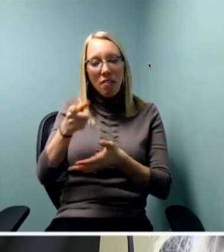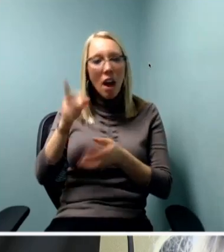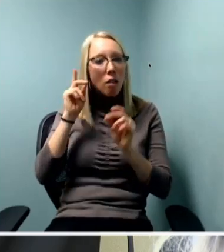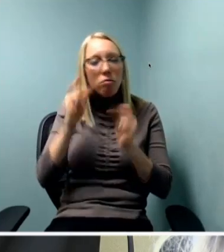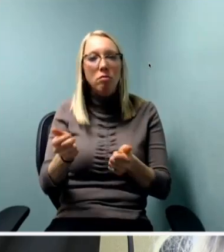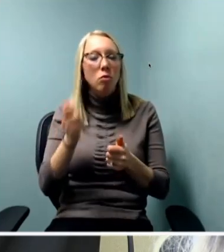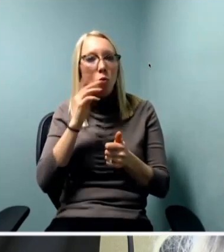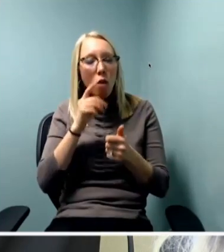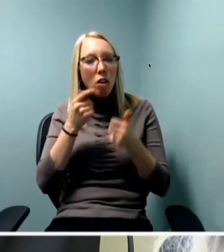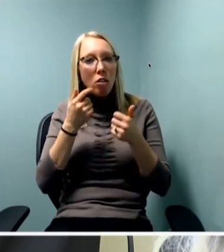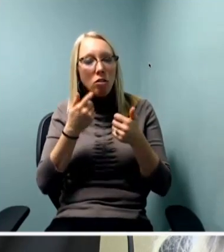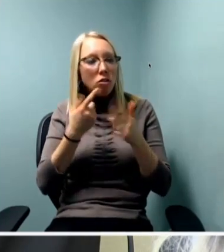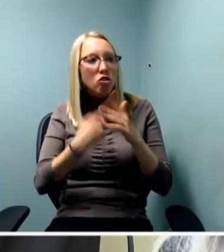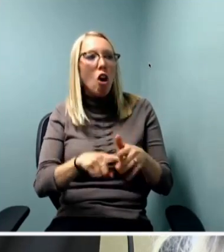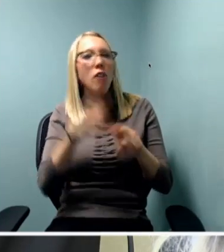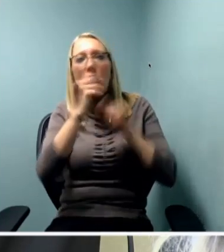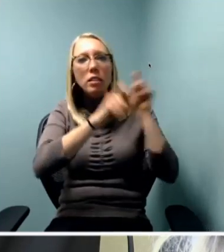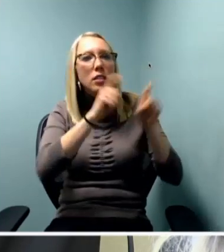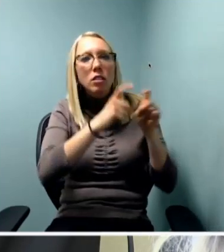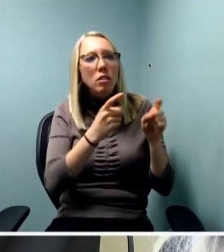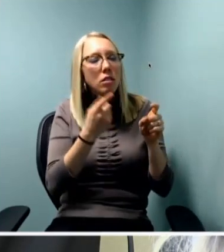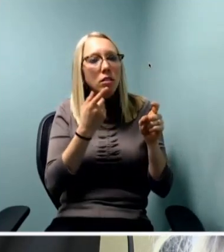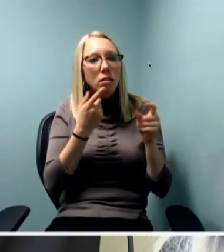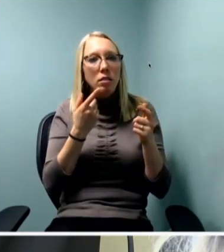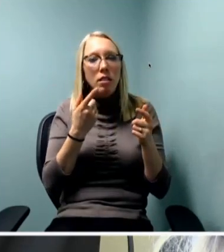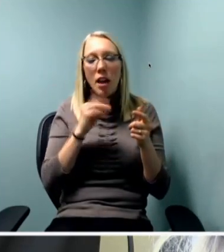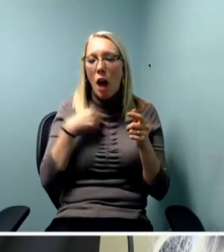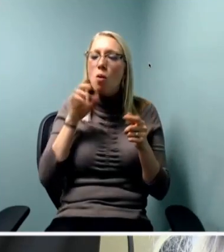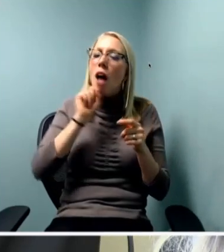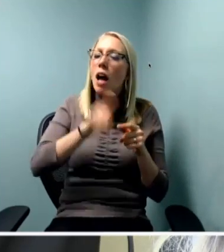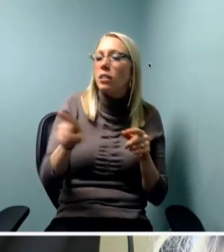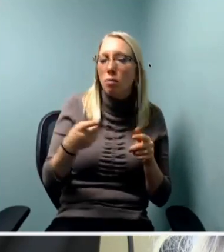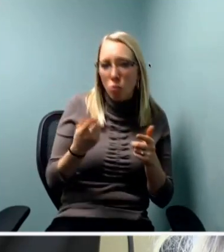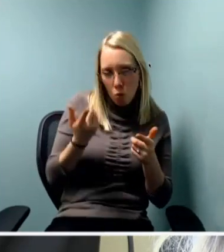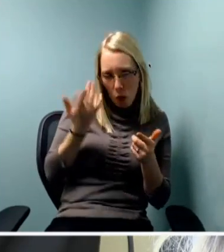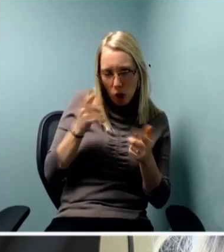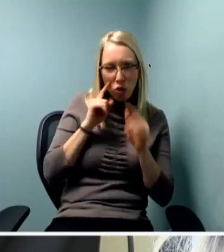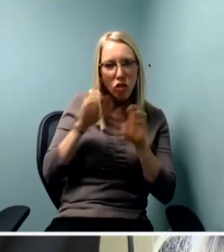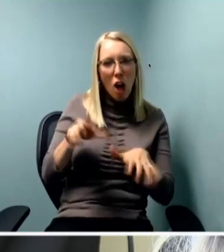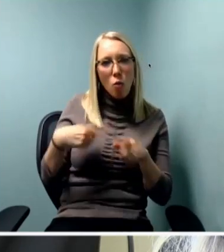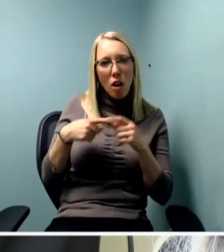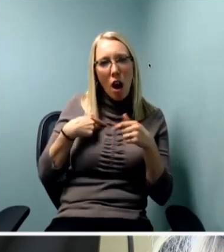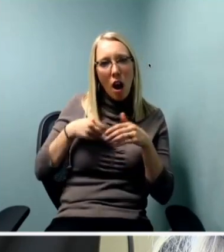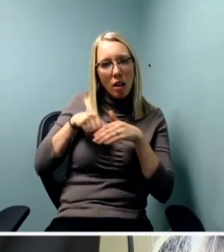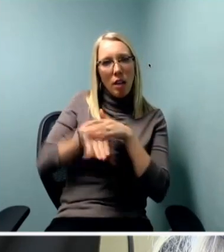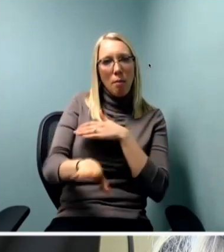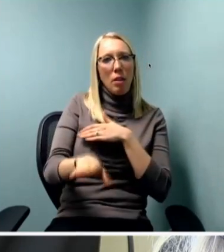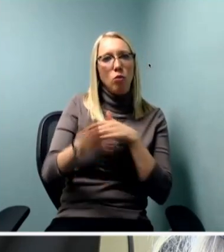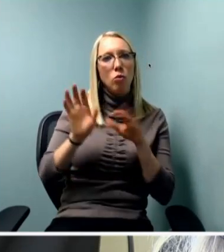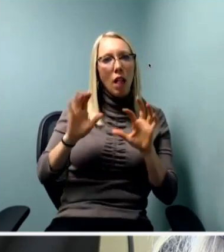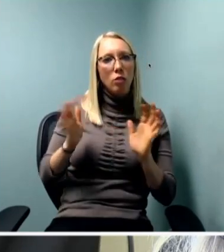about what shocked them about me rolling into the classroom. In terms of authenticity, what shocks you?